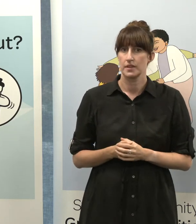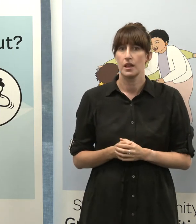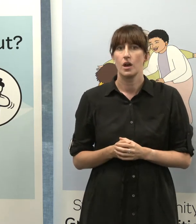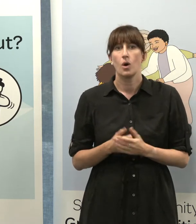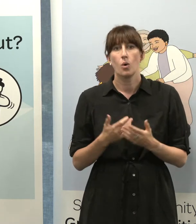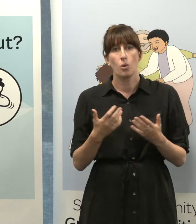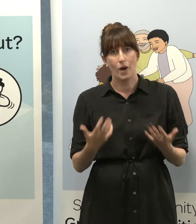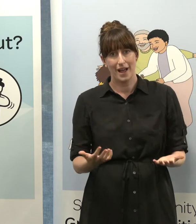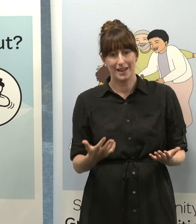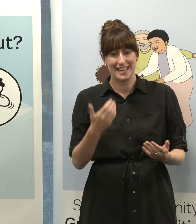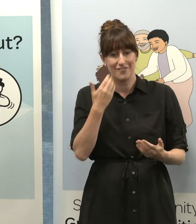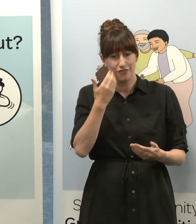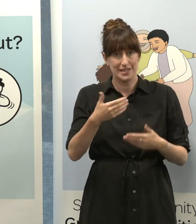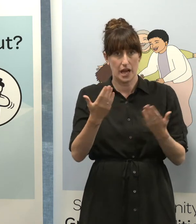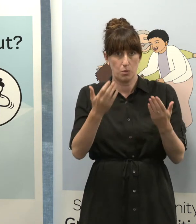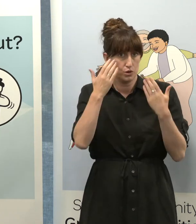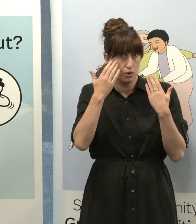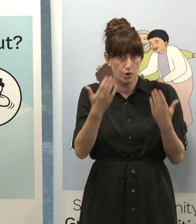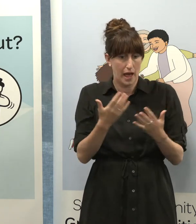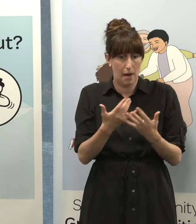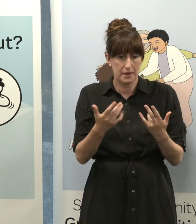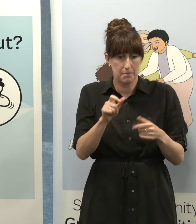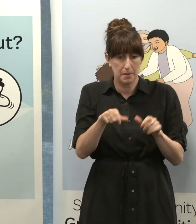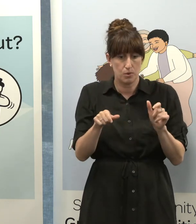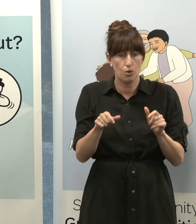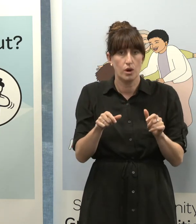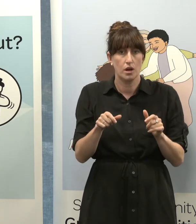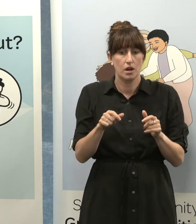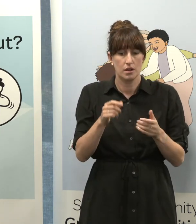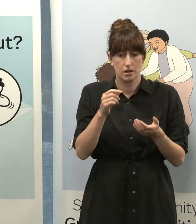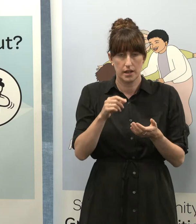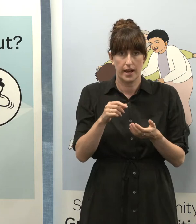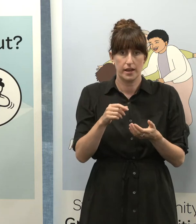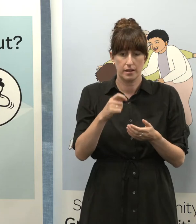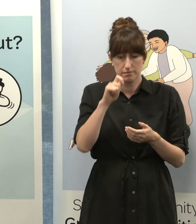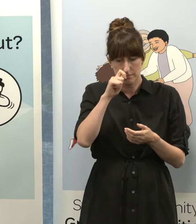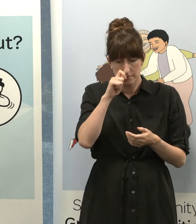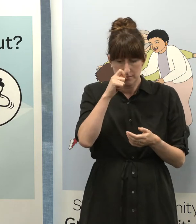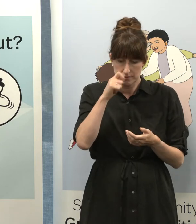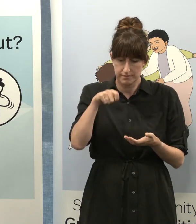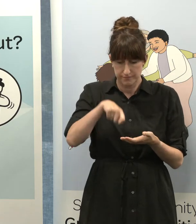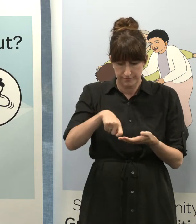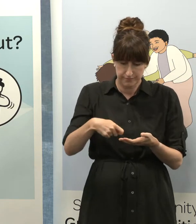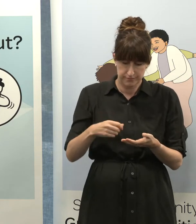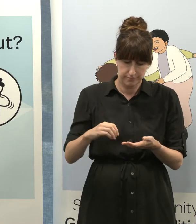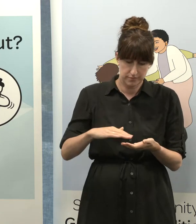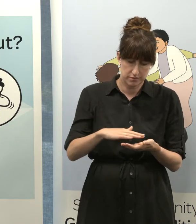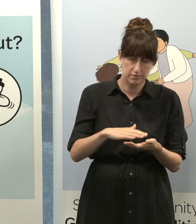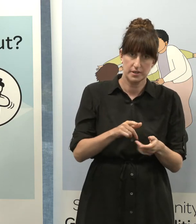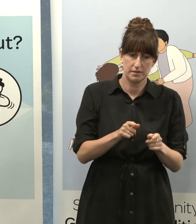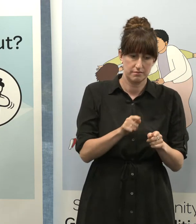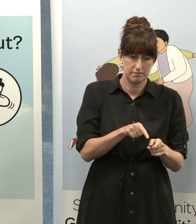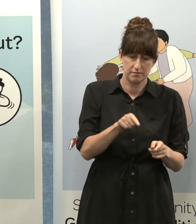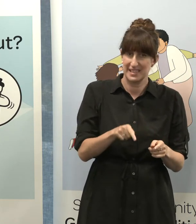right test are providing an accurate representation of the amount of cases at the community at the moment? >> This is a good question because we don't know how many people